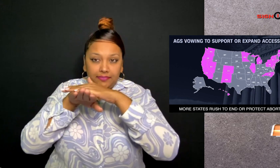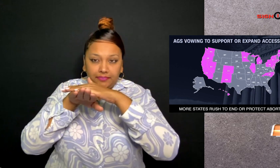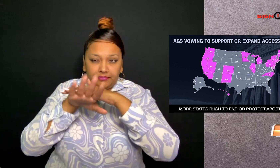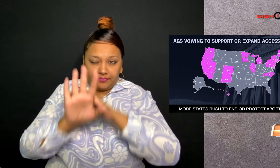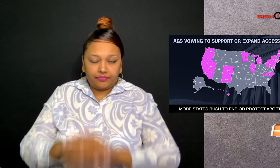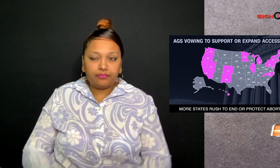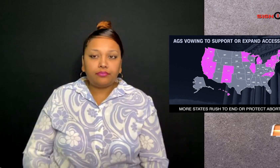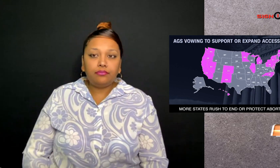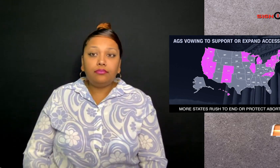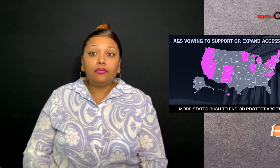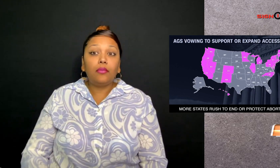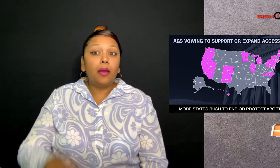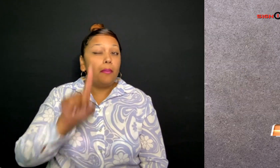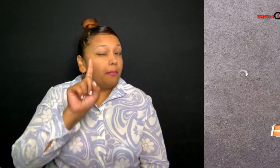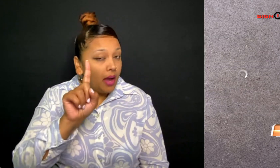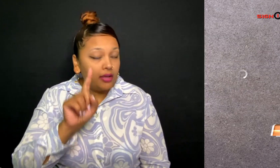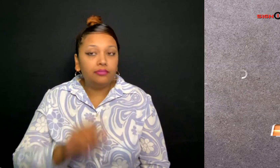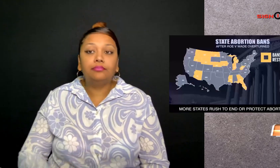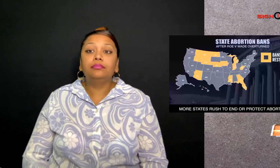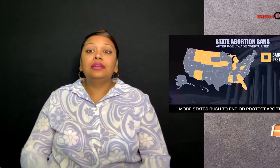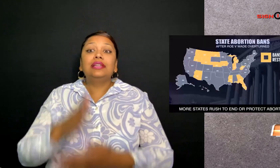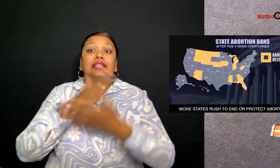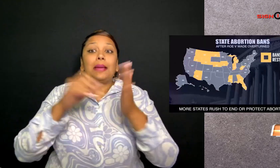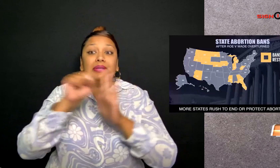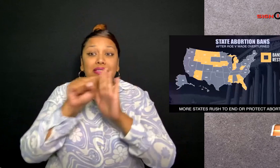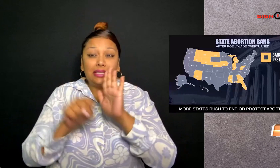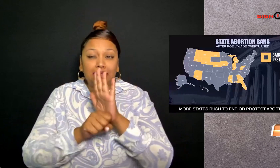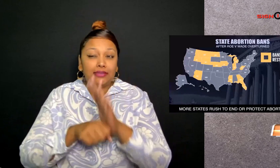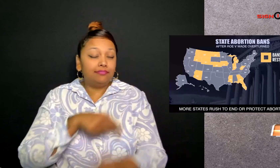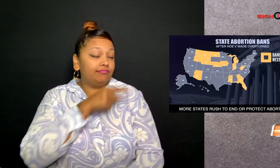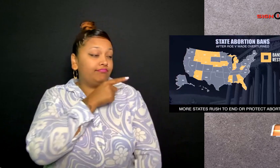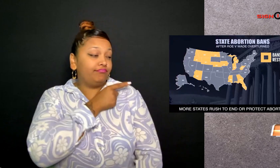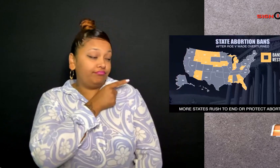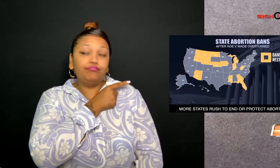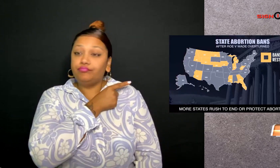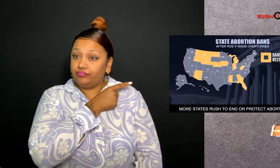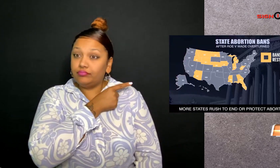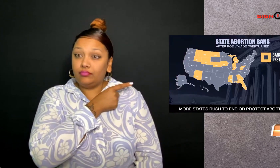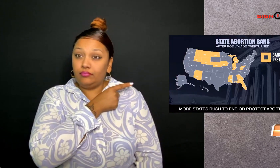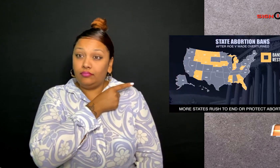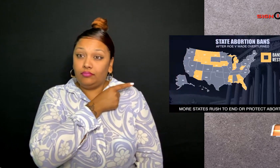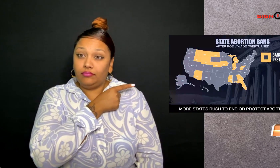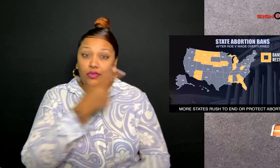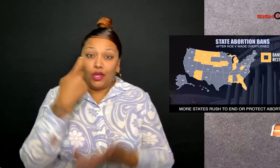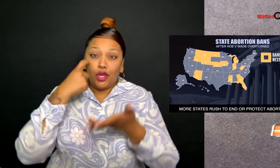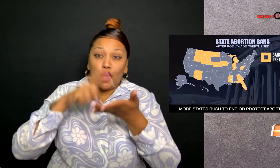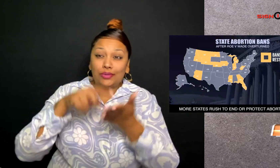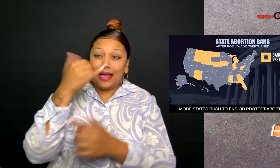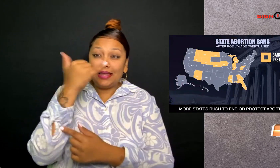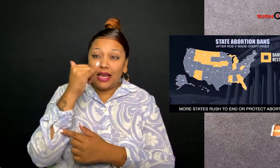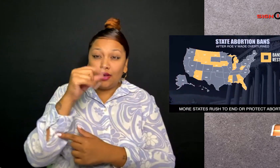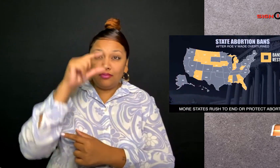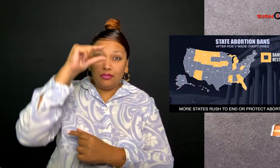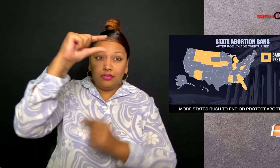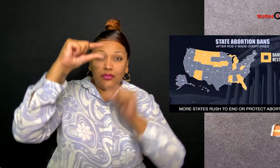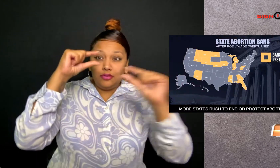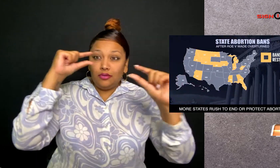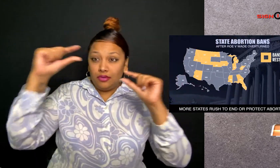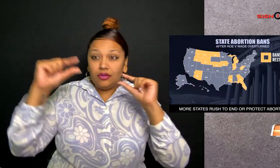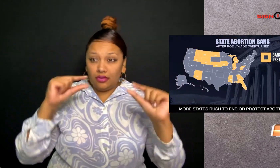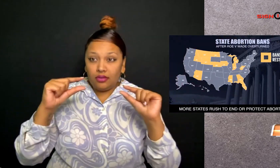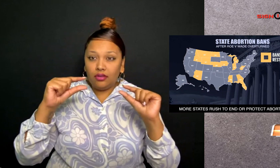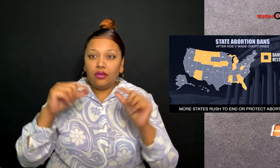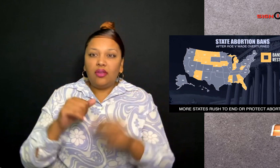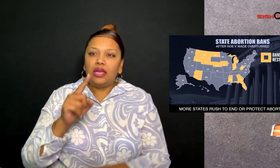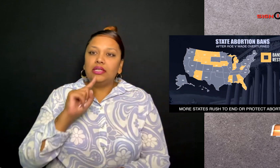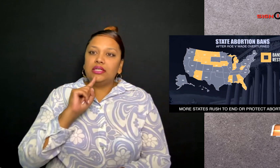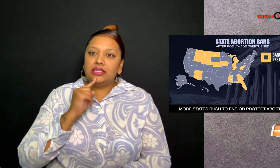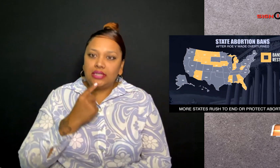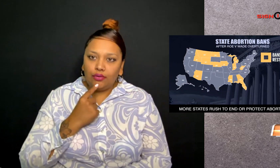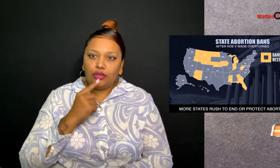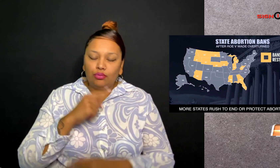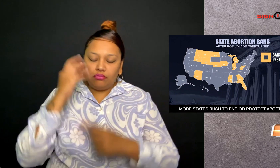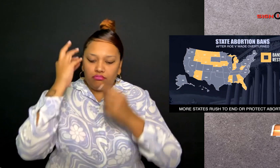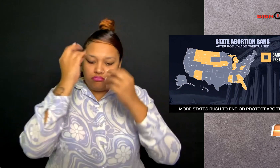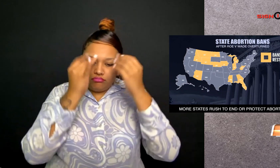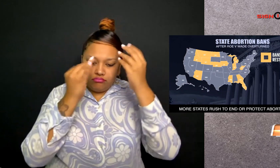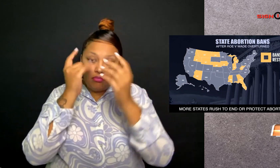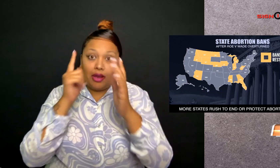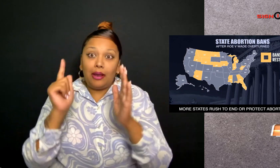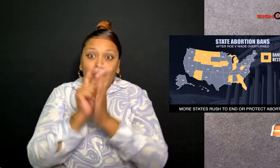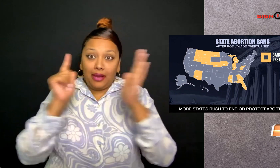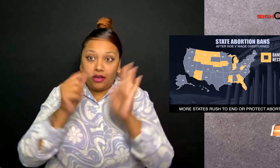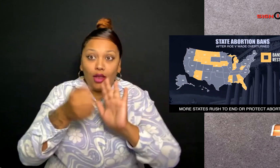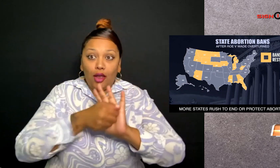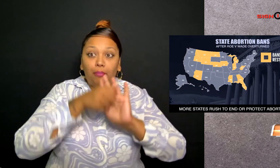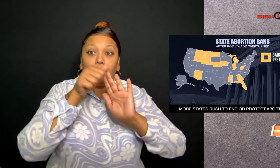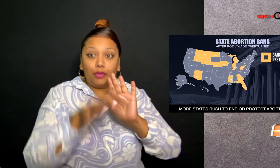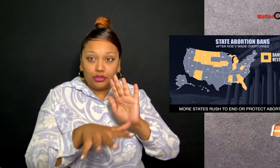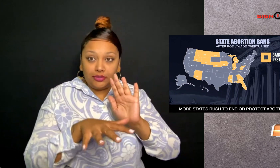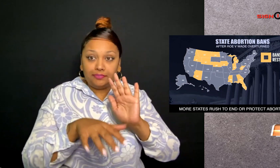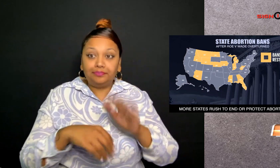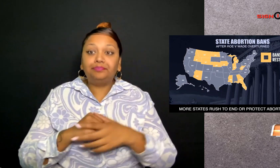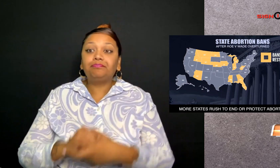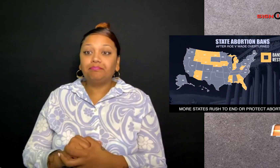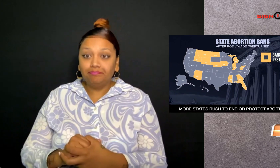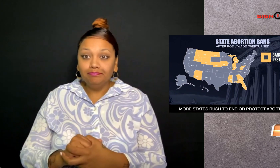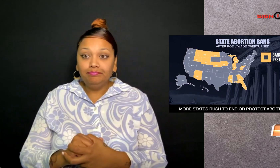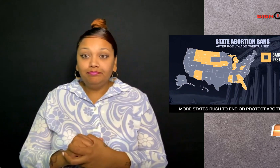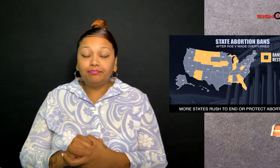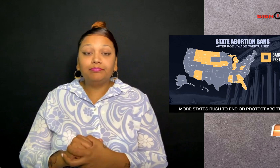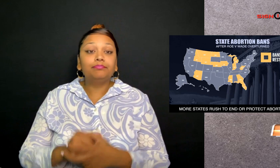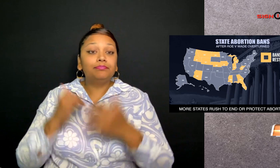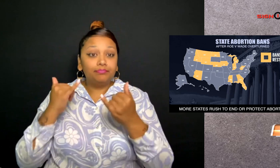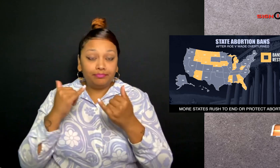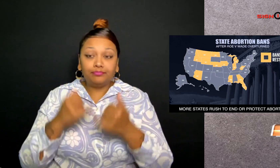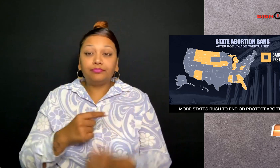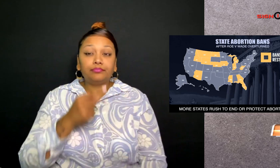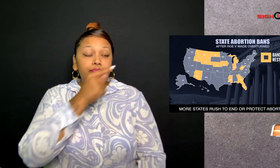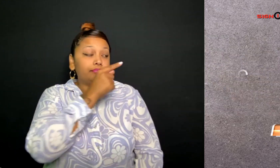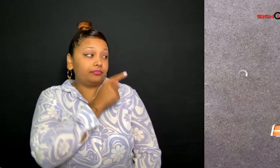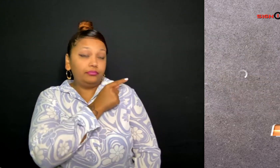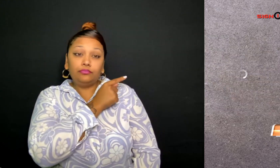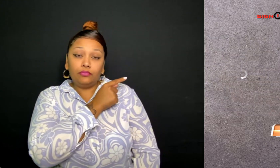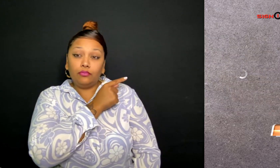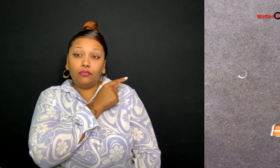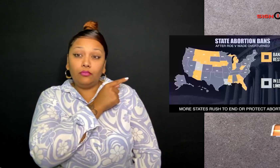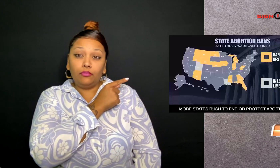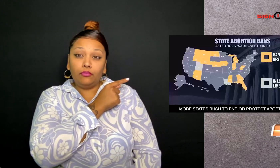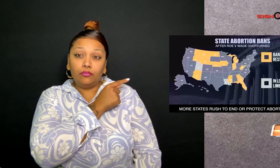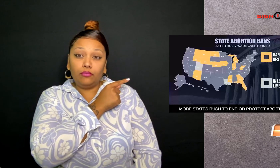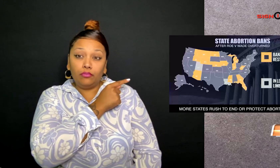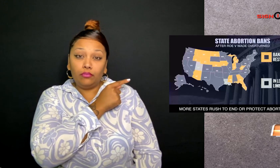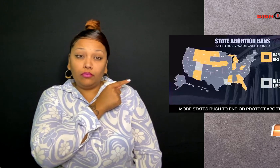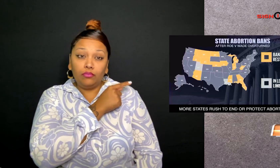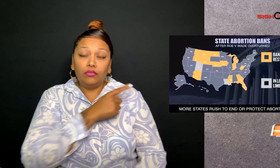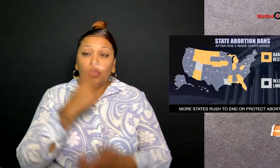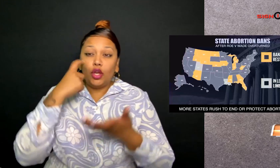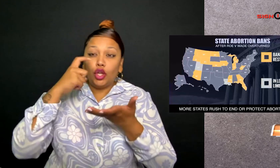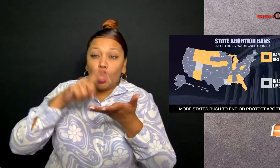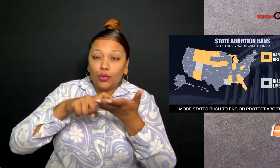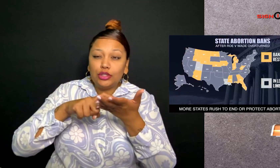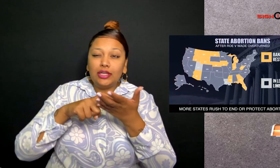access but these states the ones in yellow are seriously considering banning abortions